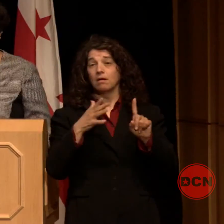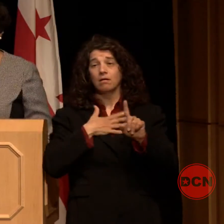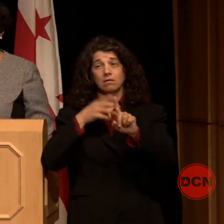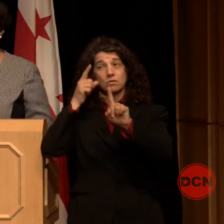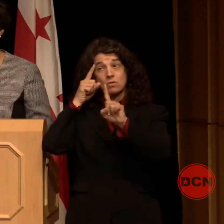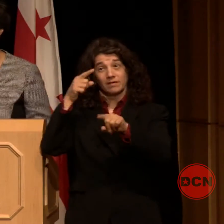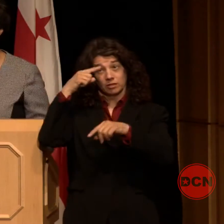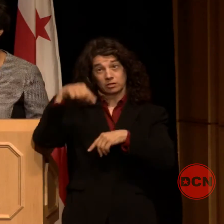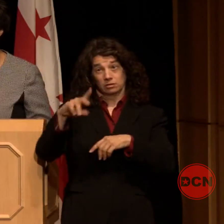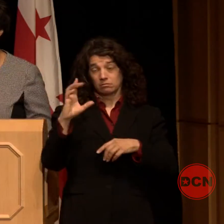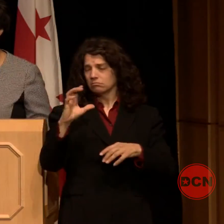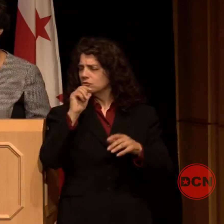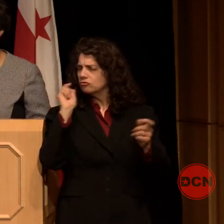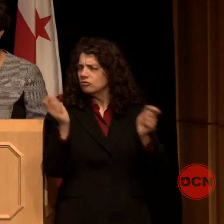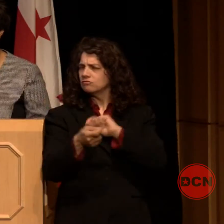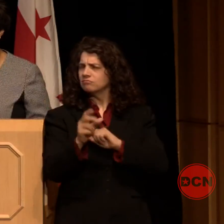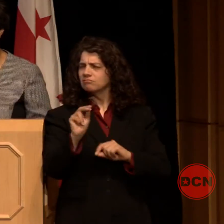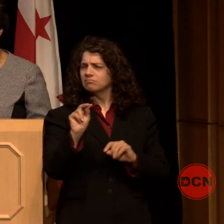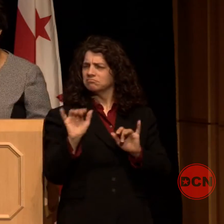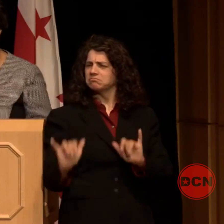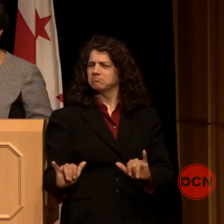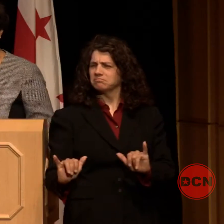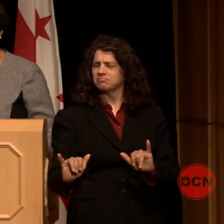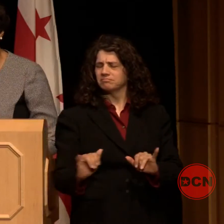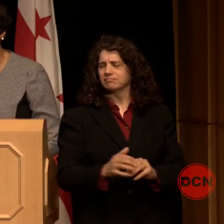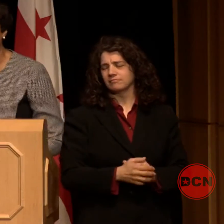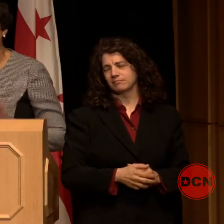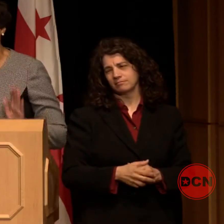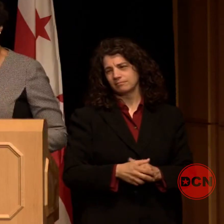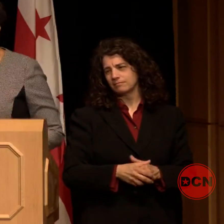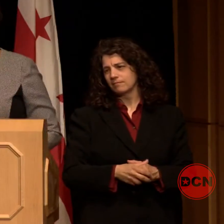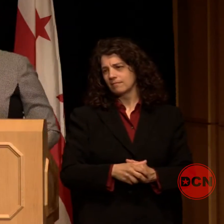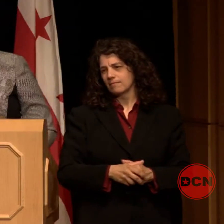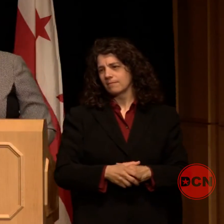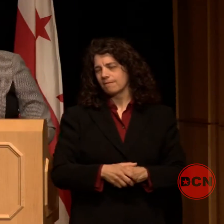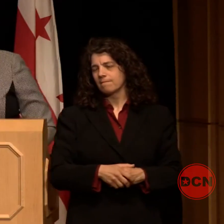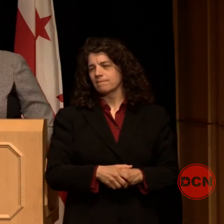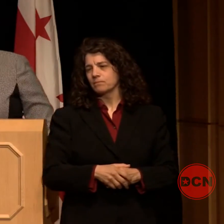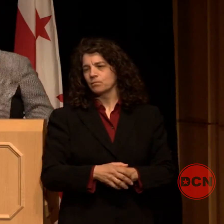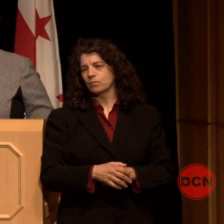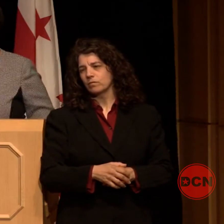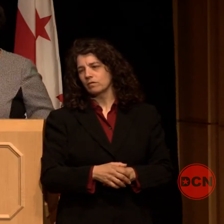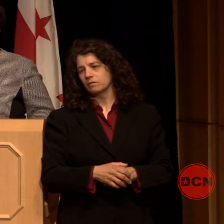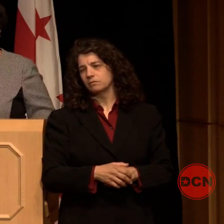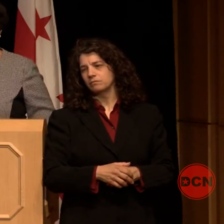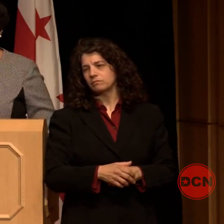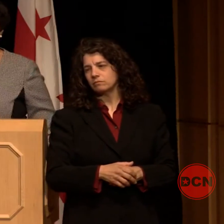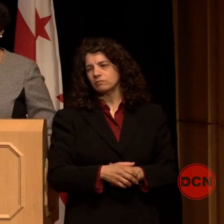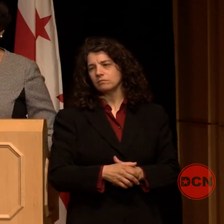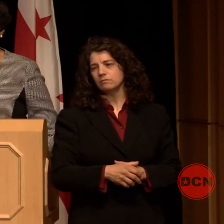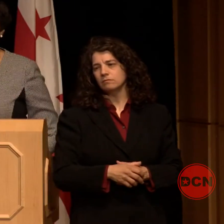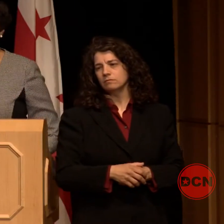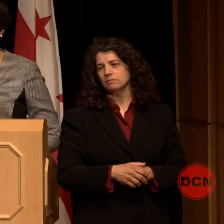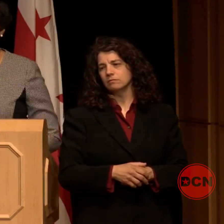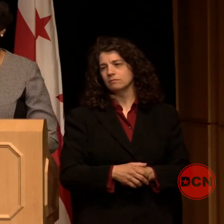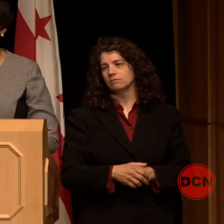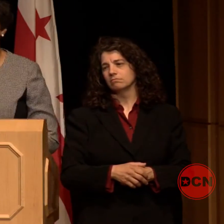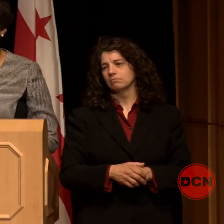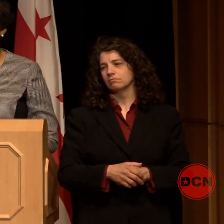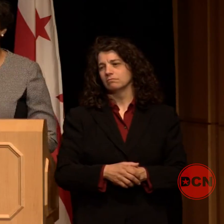STEADFAST COMMITMENT TO DELIVERING ON THESE THINGS. I COULDN'T BE MORE PROUD OF OUR DMPED TEAM WHO HAVE BEEN